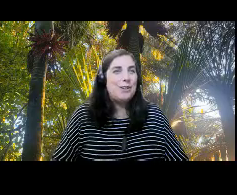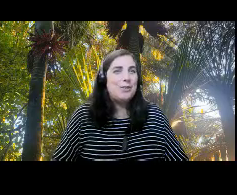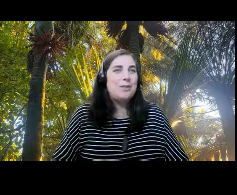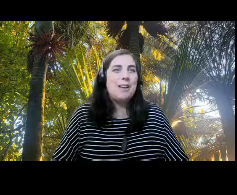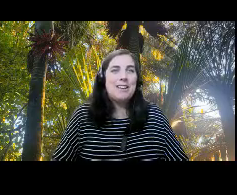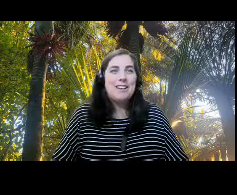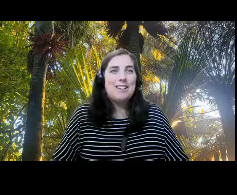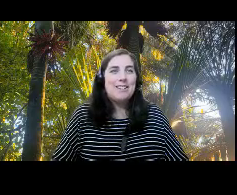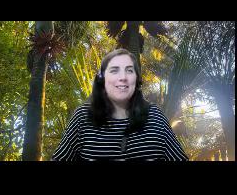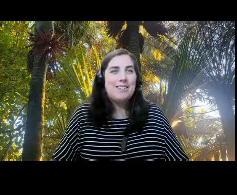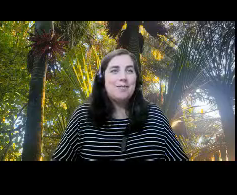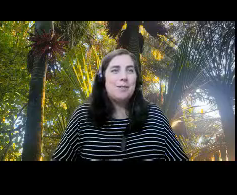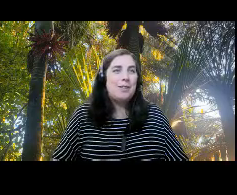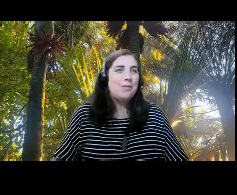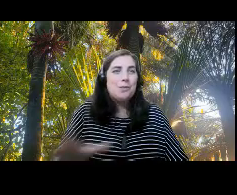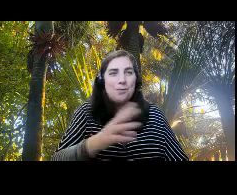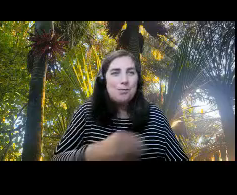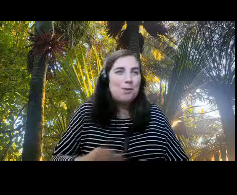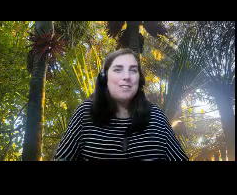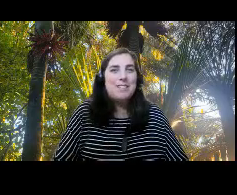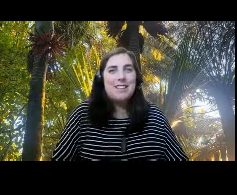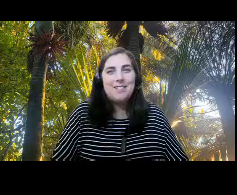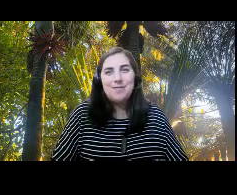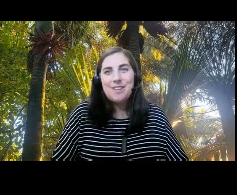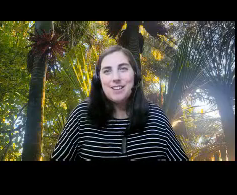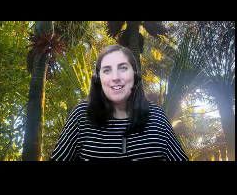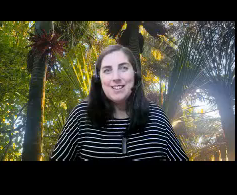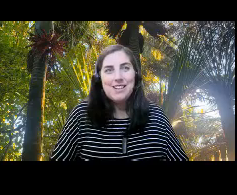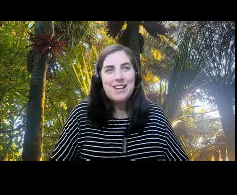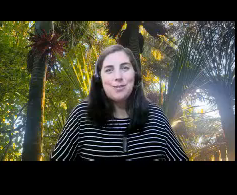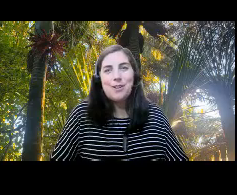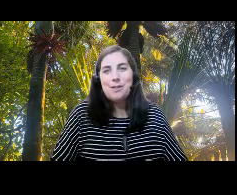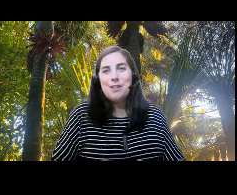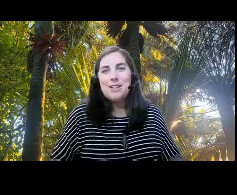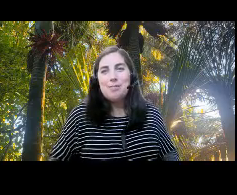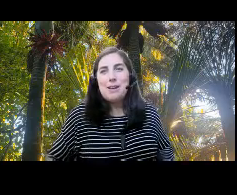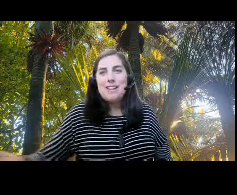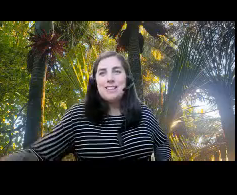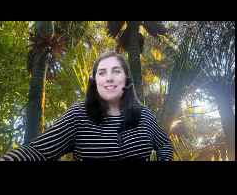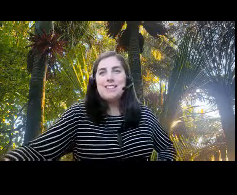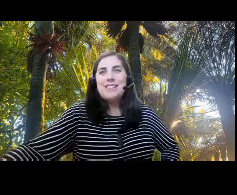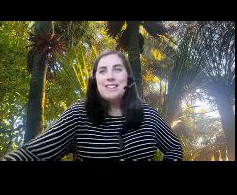What you do in your backyard when you all put it together can actually have quite a big impact.